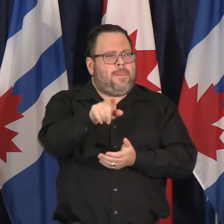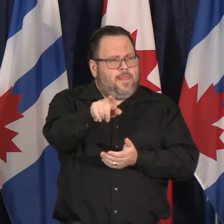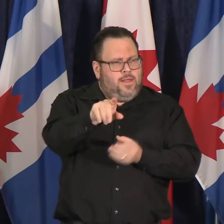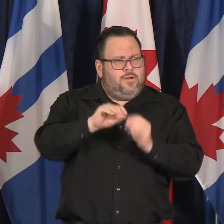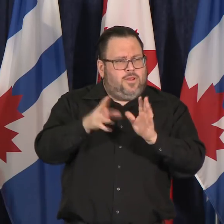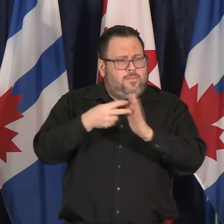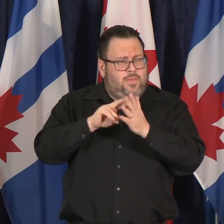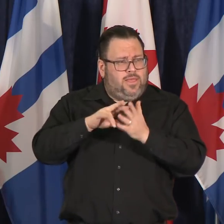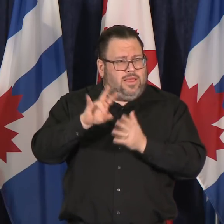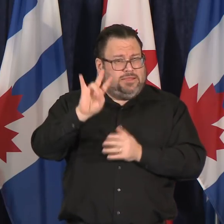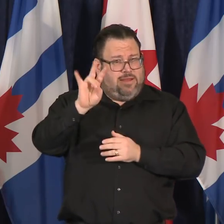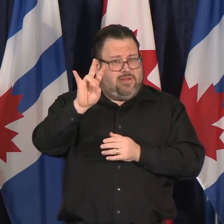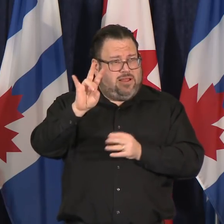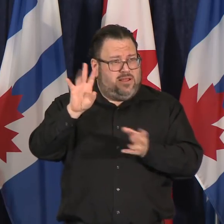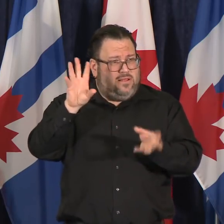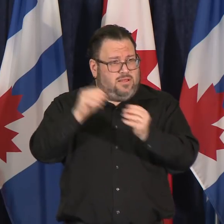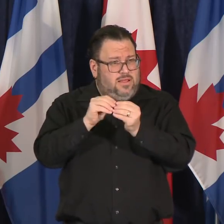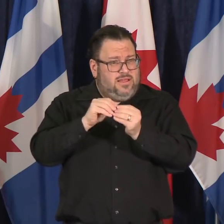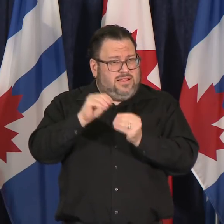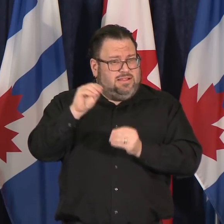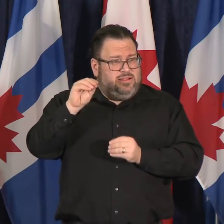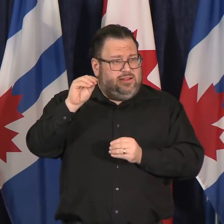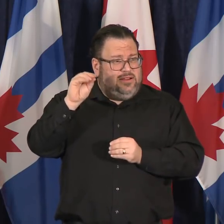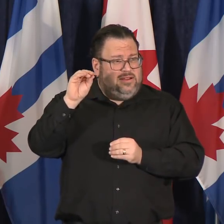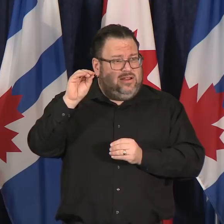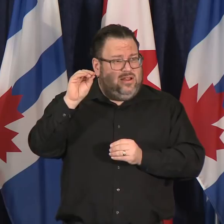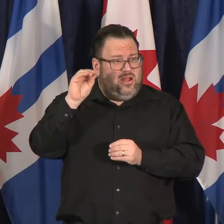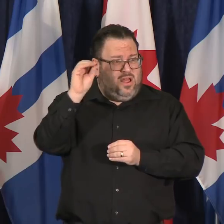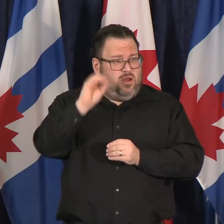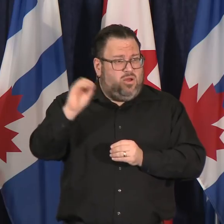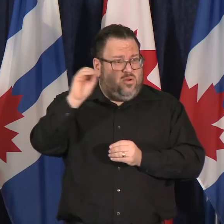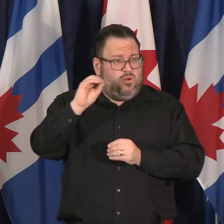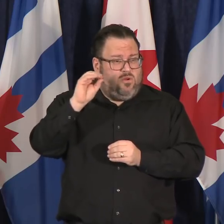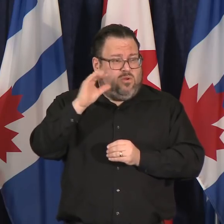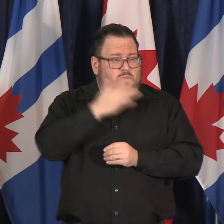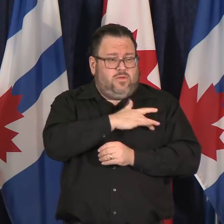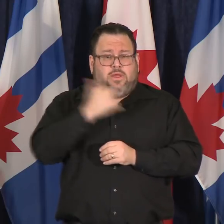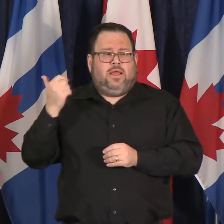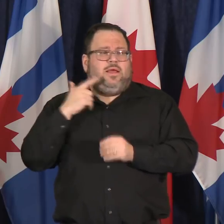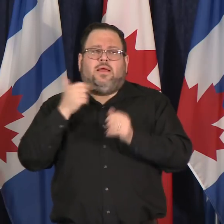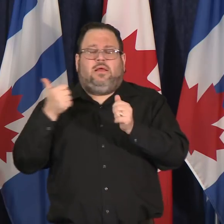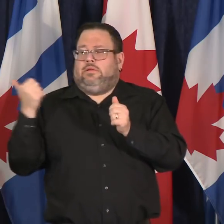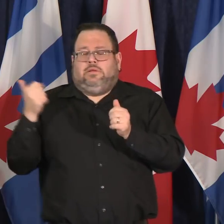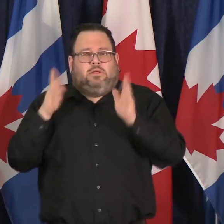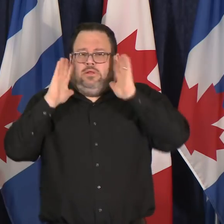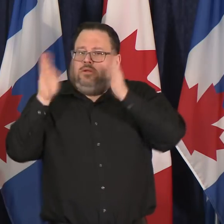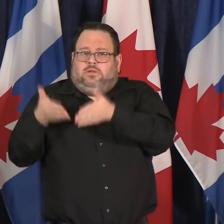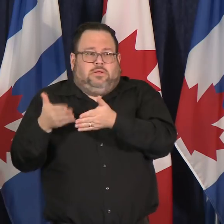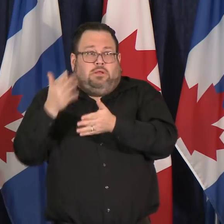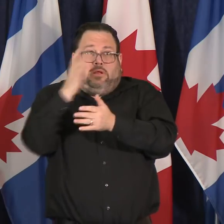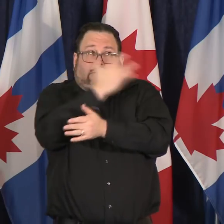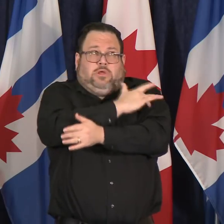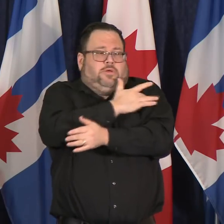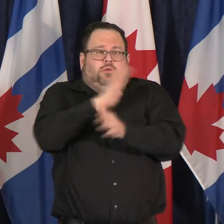you that the number I have is what we have from our city reports premise taun when we pulled the data last so and my other question is we are hearing from